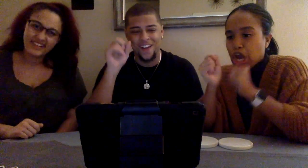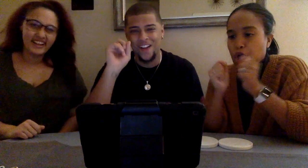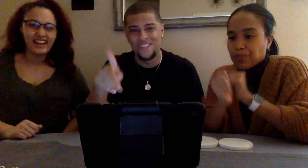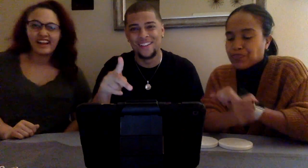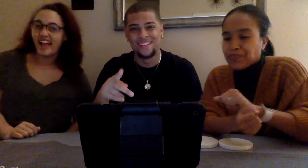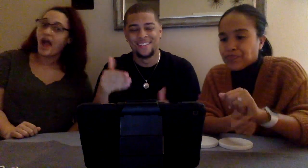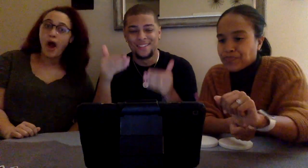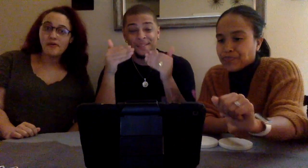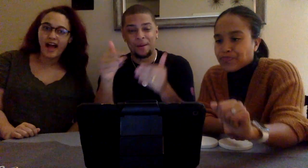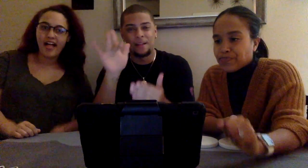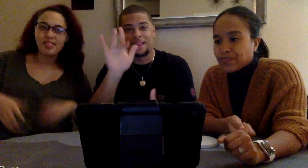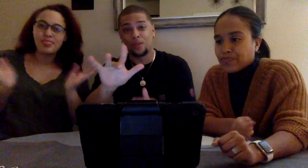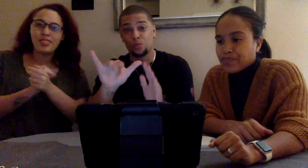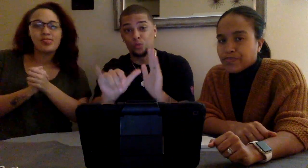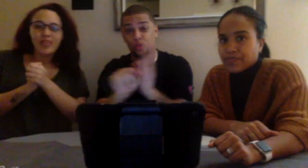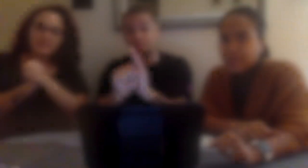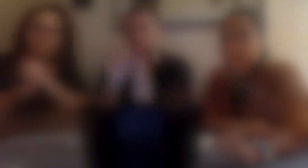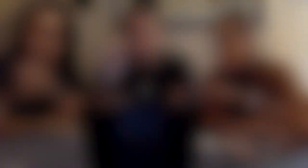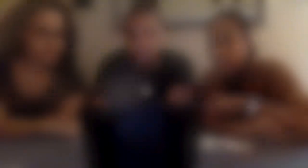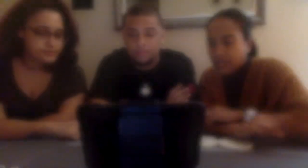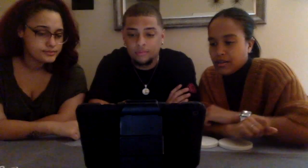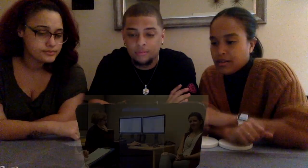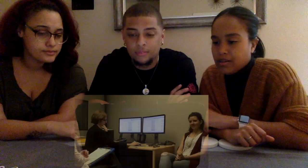Okay, let's click the video to play on YouTube.